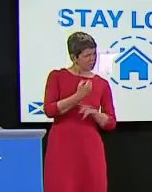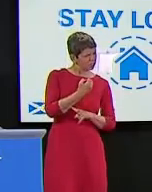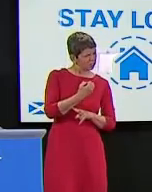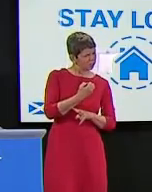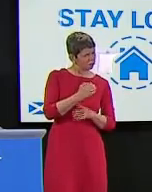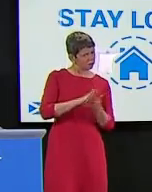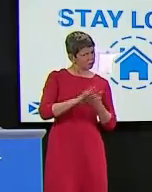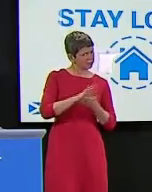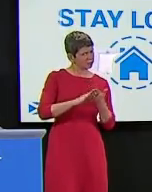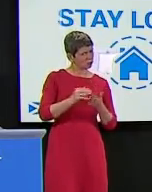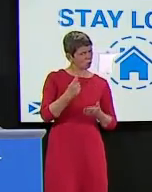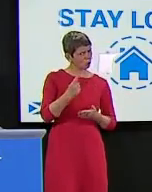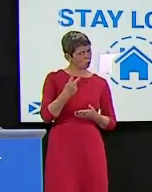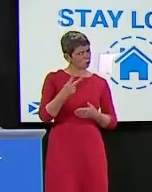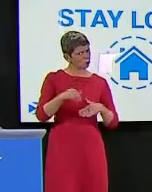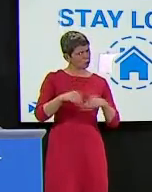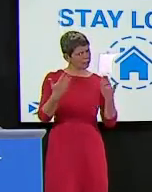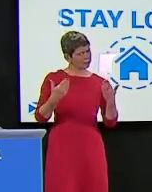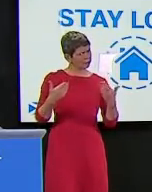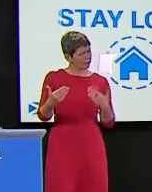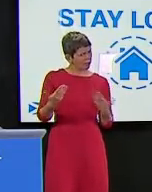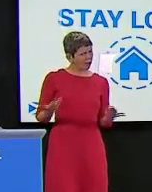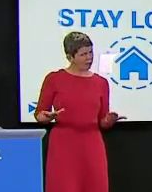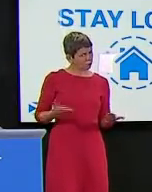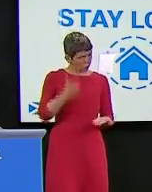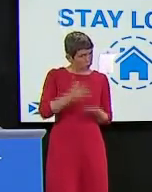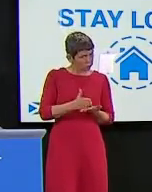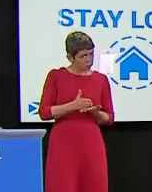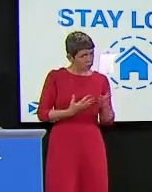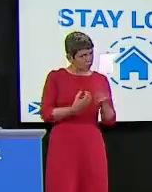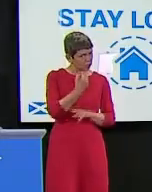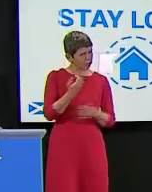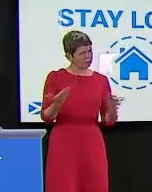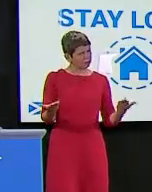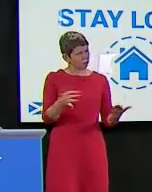behind or is it the case that we've definitely hit that target um and i wonder if you can give